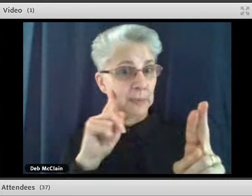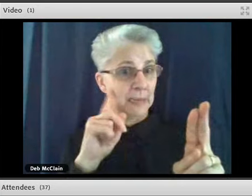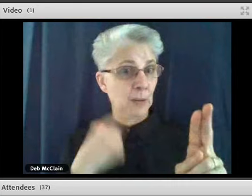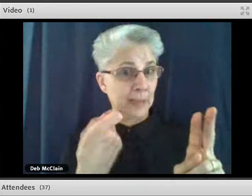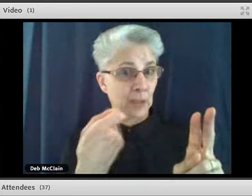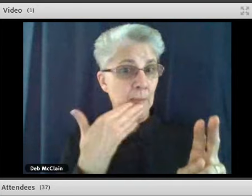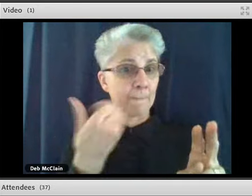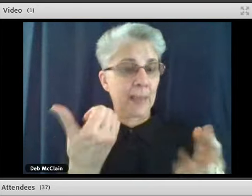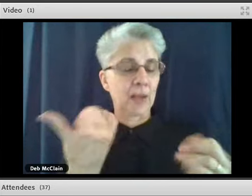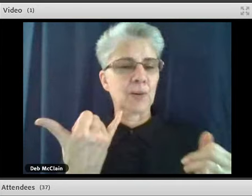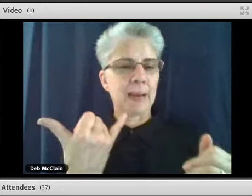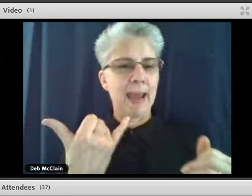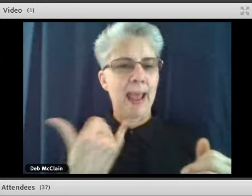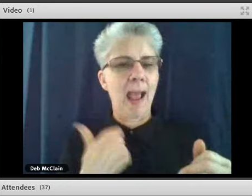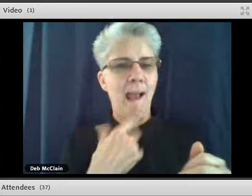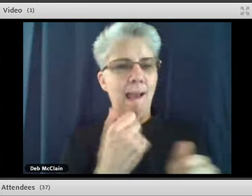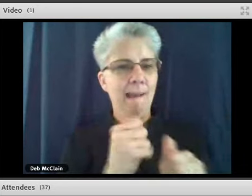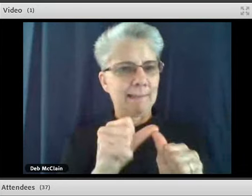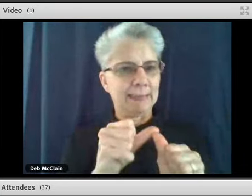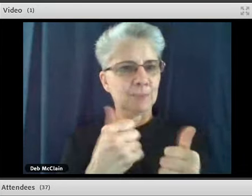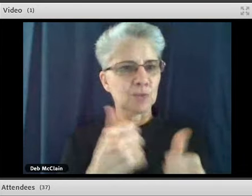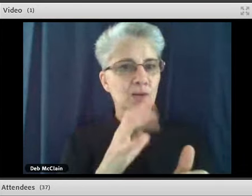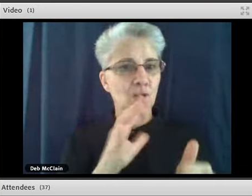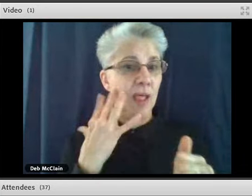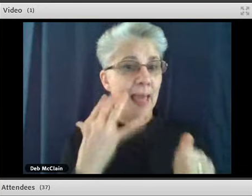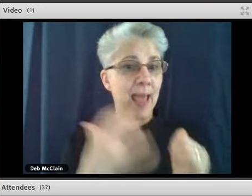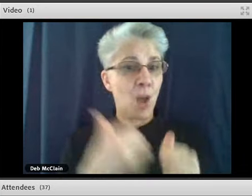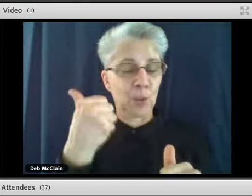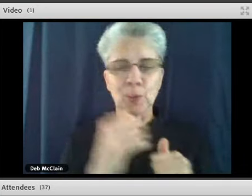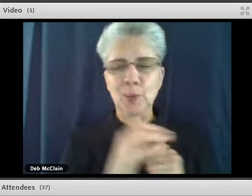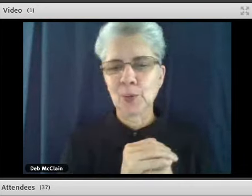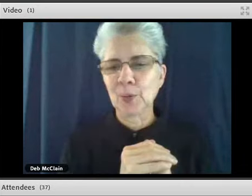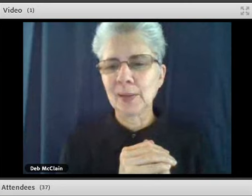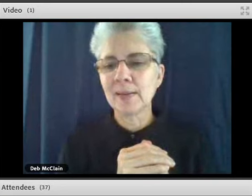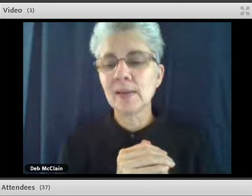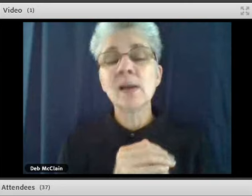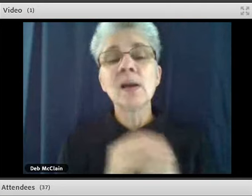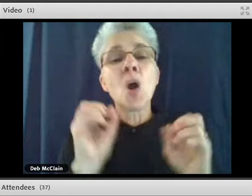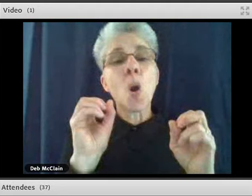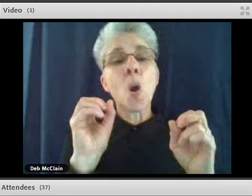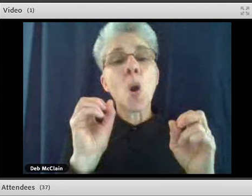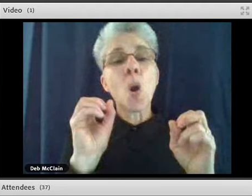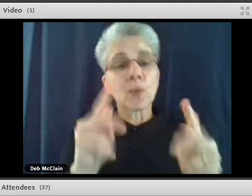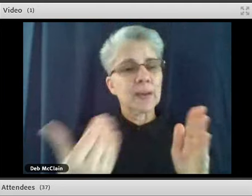Okay, so, hopefully you can hear me a little bit better now. I'll keep trying to talk louder.